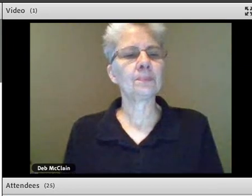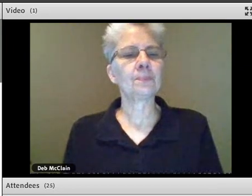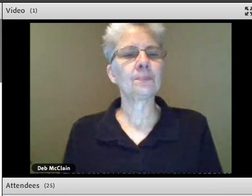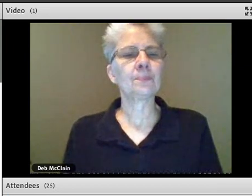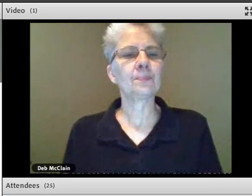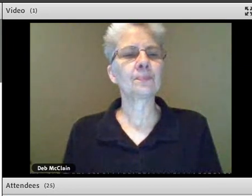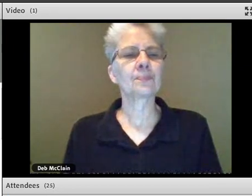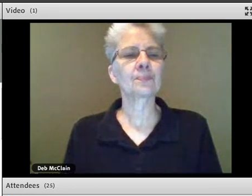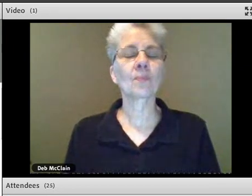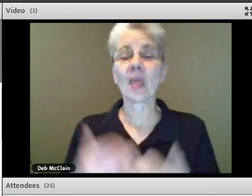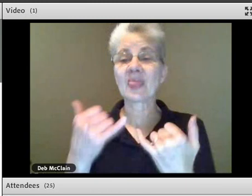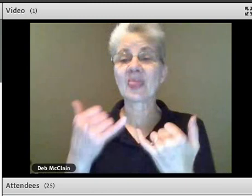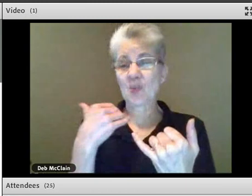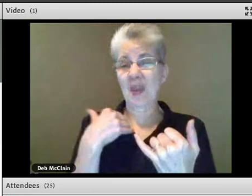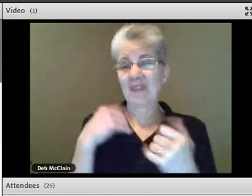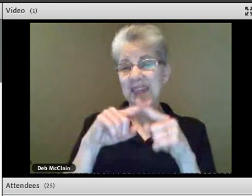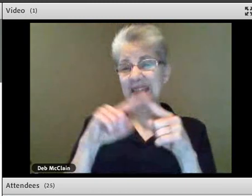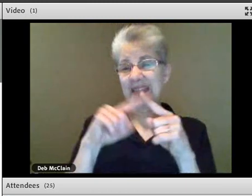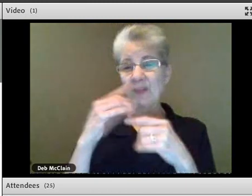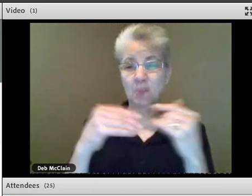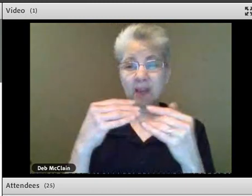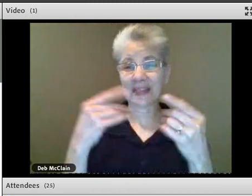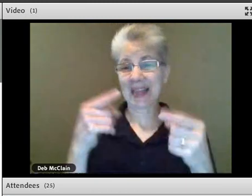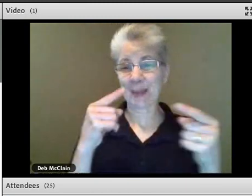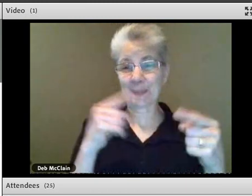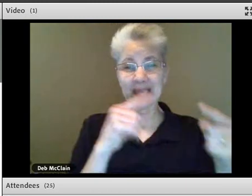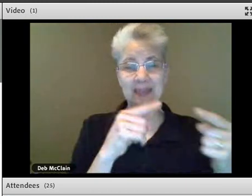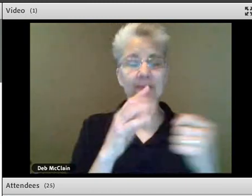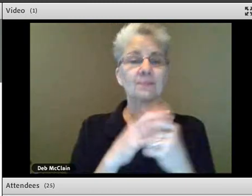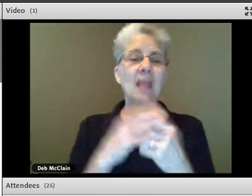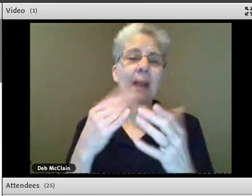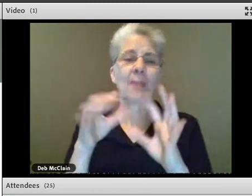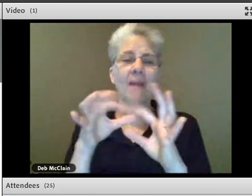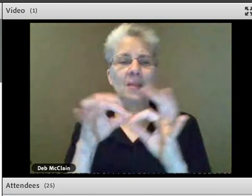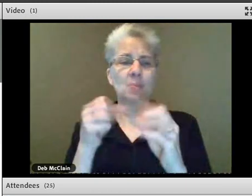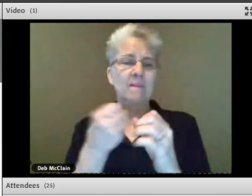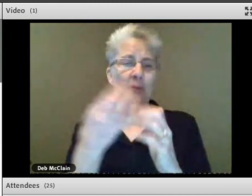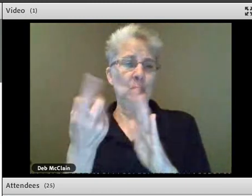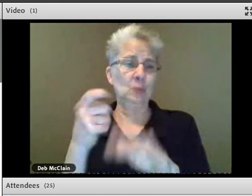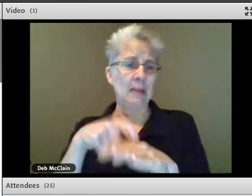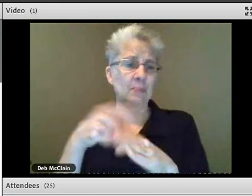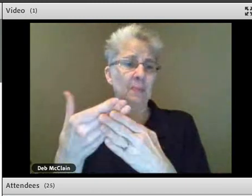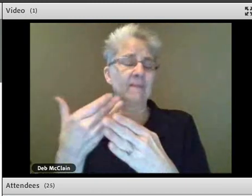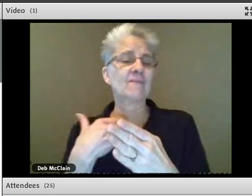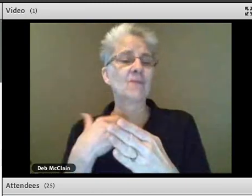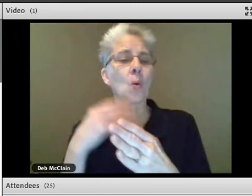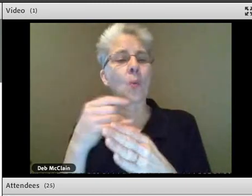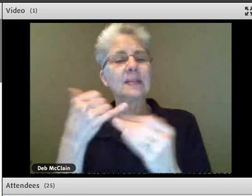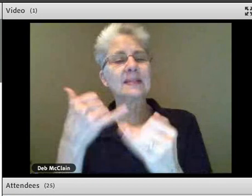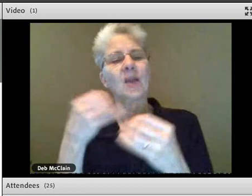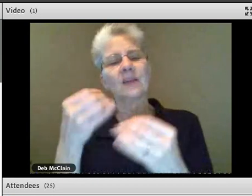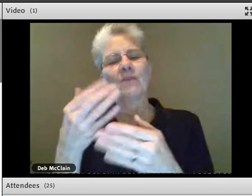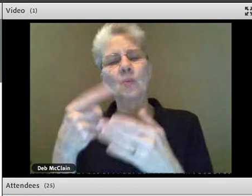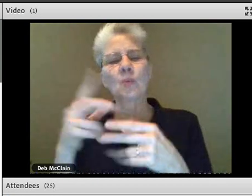And so then you all these processes that occur, and I might have mentioned them a few times. At least now, I'll give you kind of what they mean.